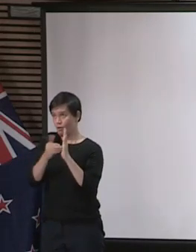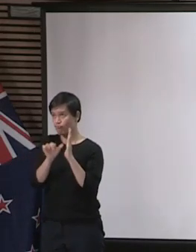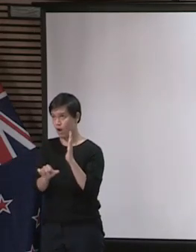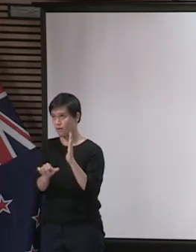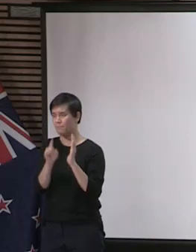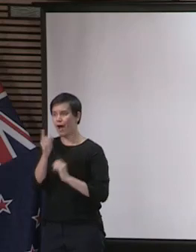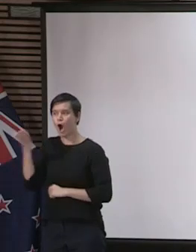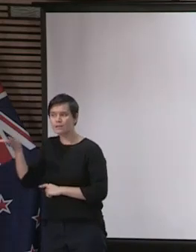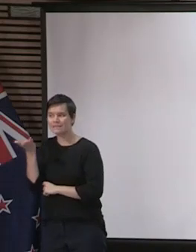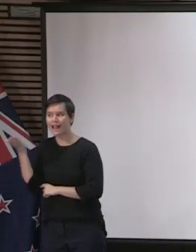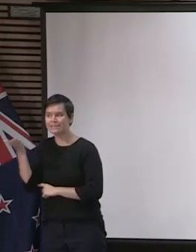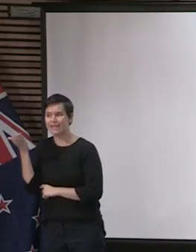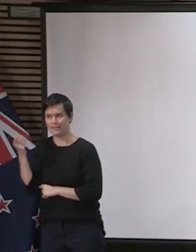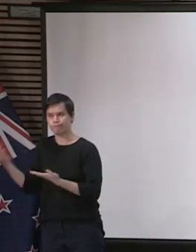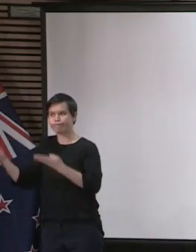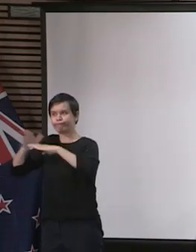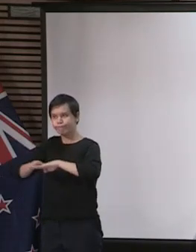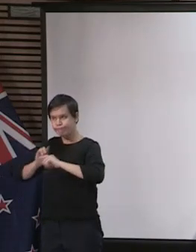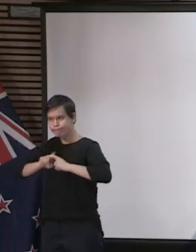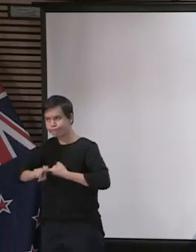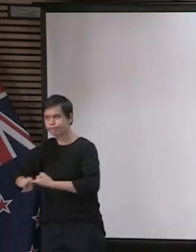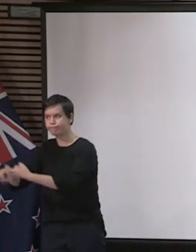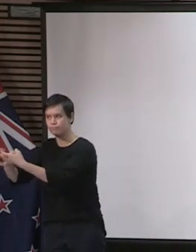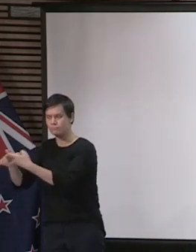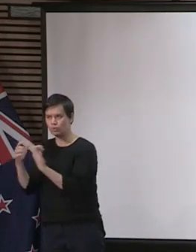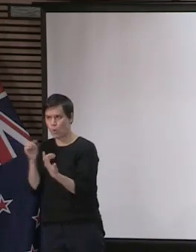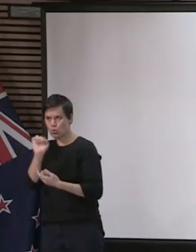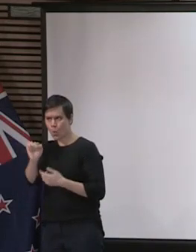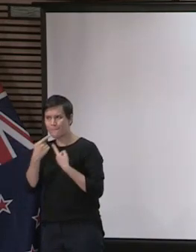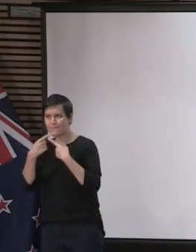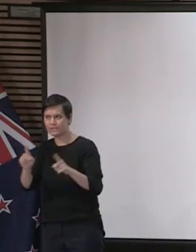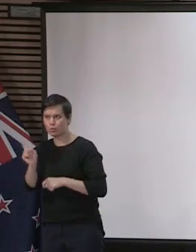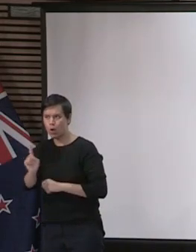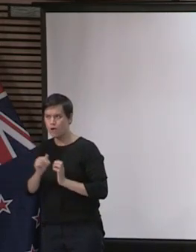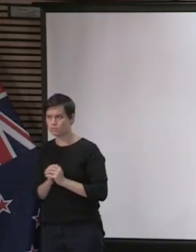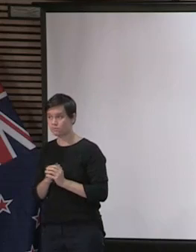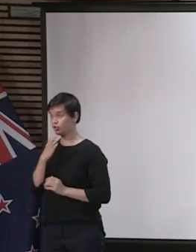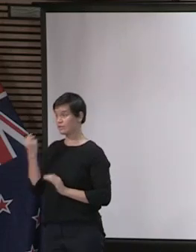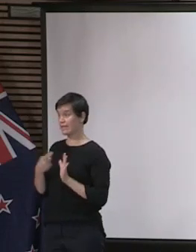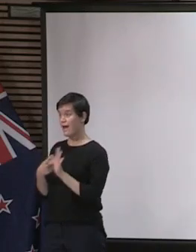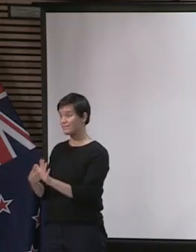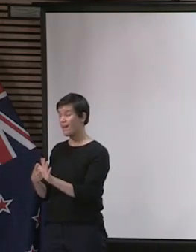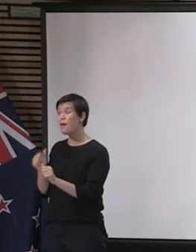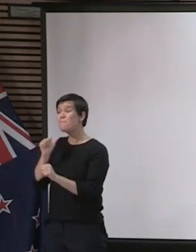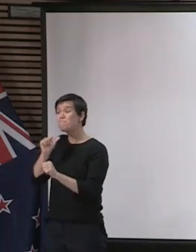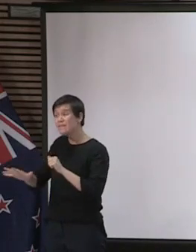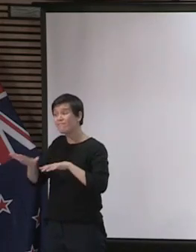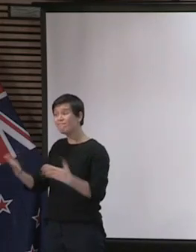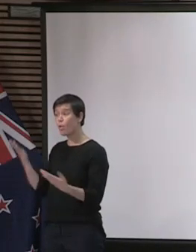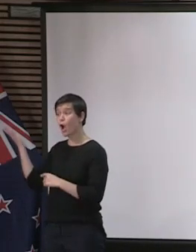What do you say to the hospitality sector who are losing another weekend? PRIME MINISTER JACINDA ARDERN: message My to hospitality is